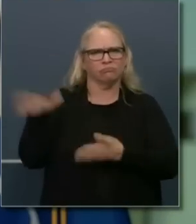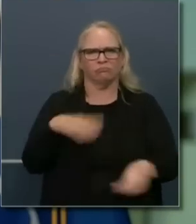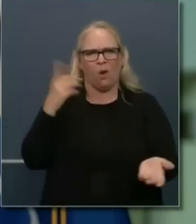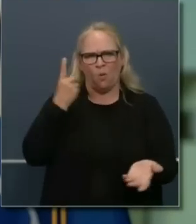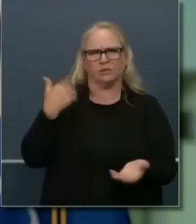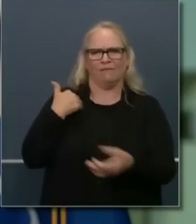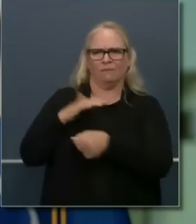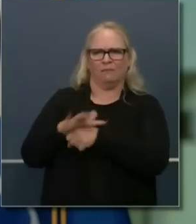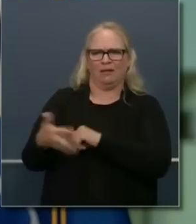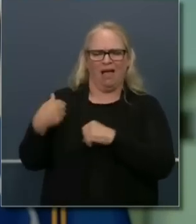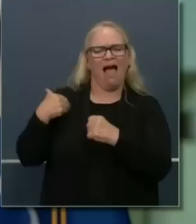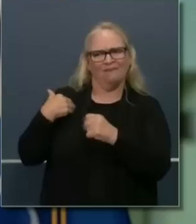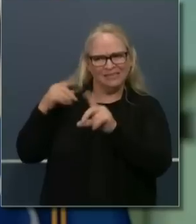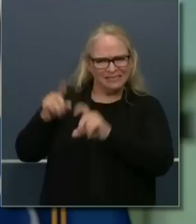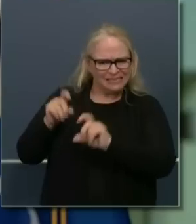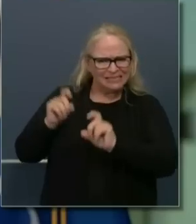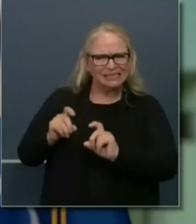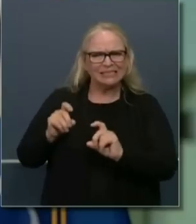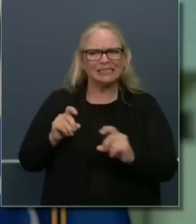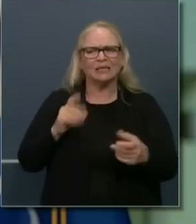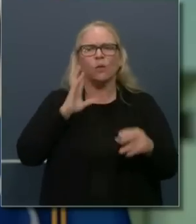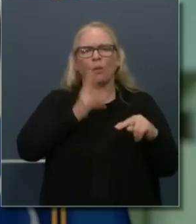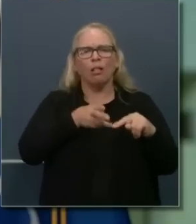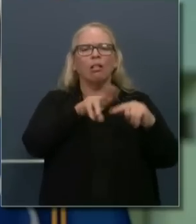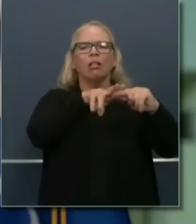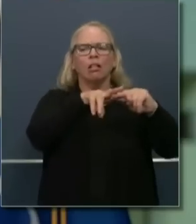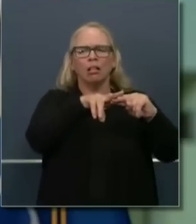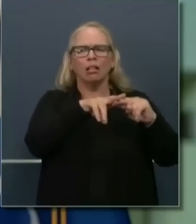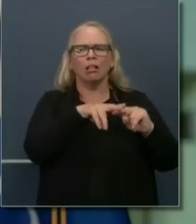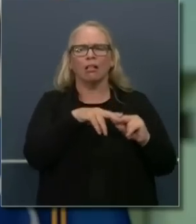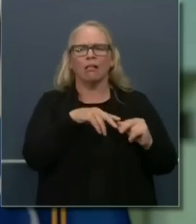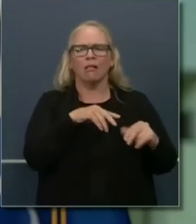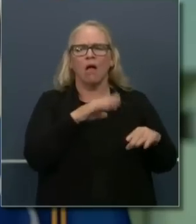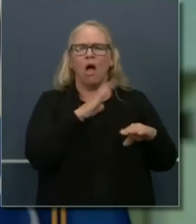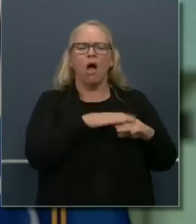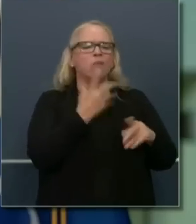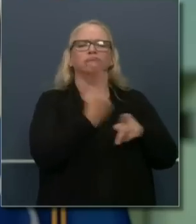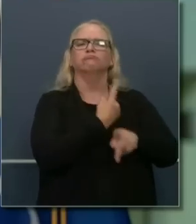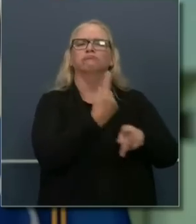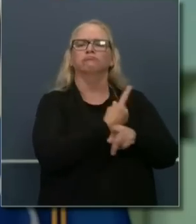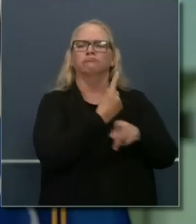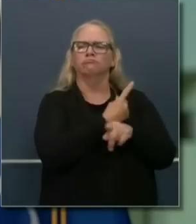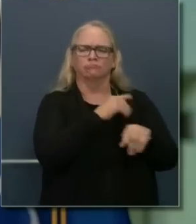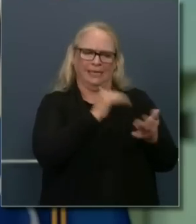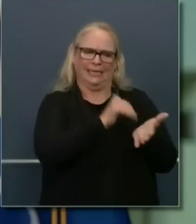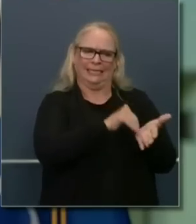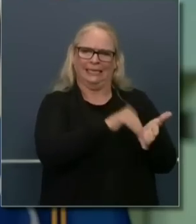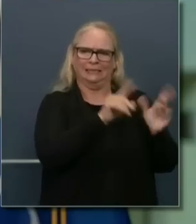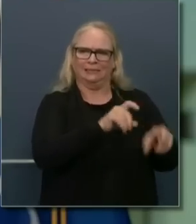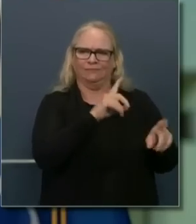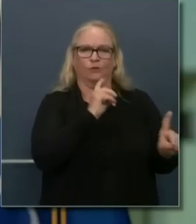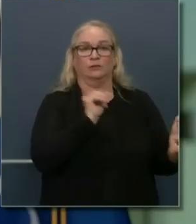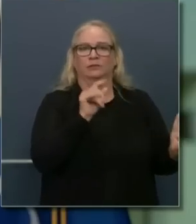WE'LL CONTINUE TO PROVIDE THEM AS NEEDED AND AS YOU KNOW, WE HAVE A TESTING STRATEGY.